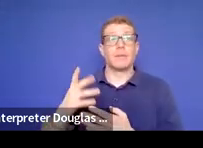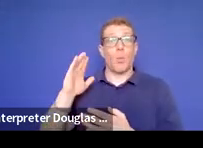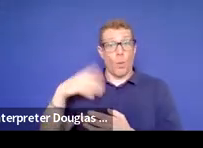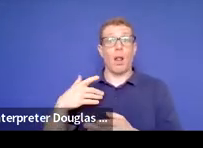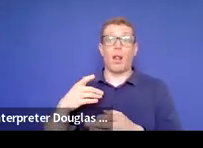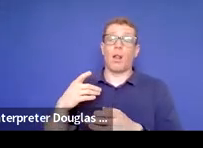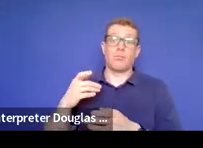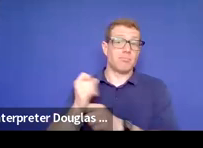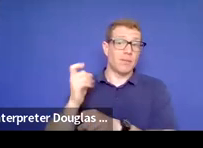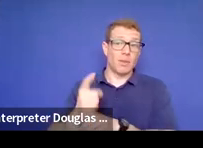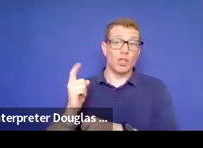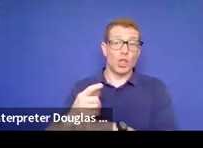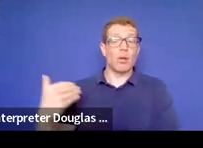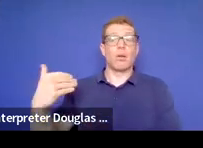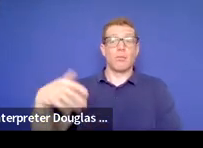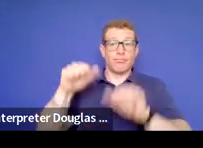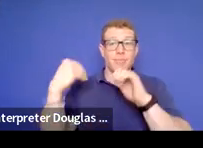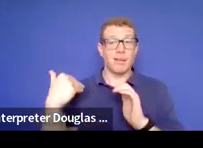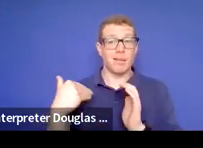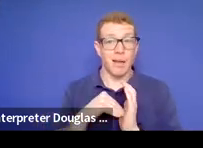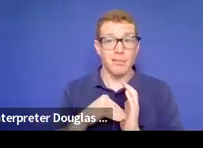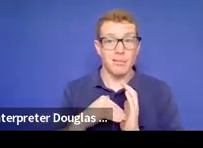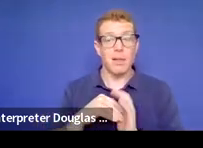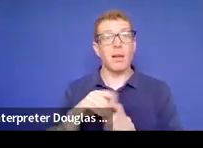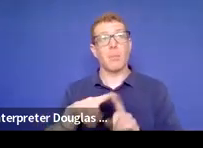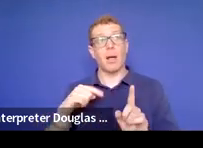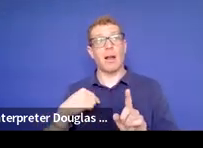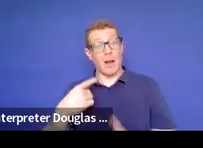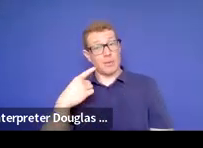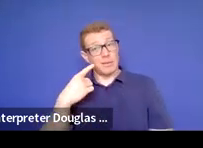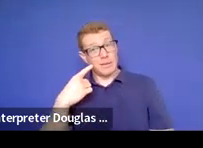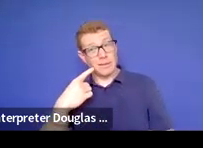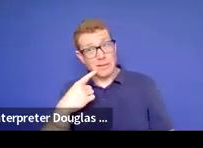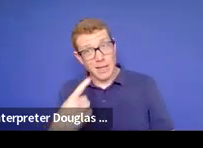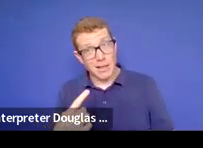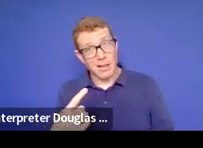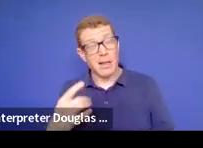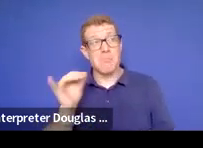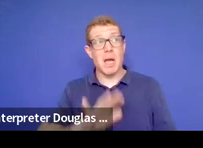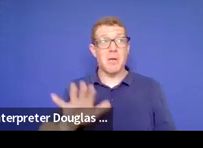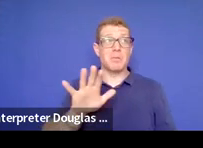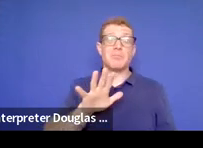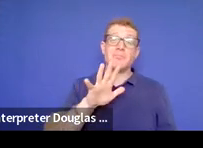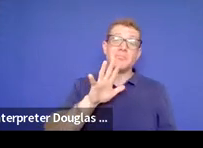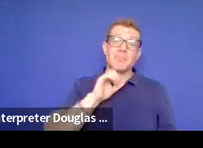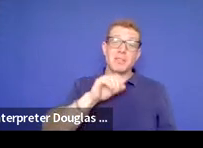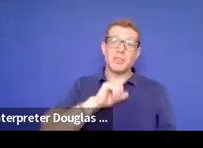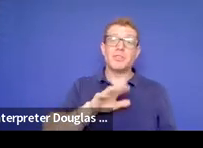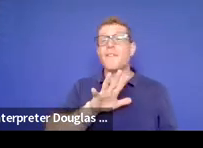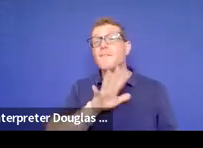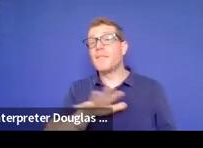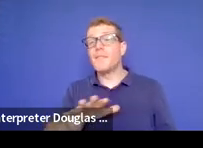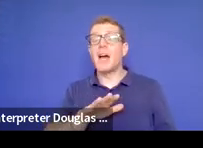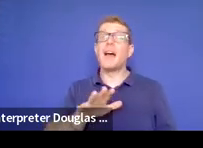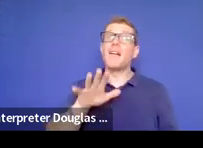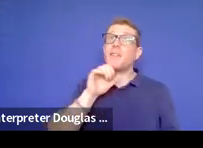So I would say, around 55, 60, you should be talking with your doctor, if not before depending upon what you're saying.